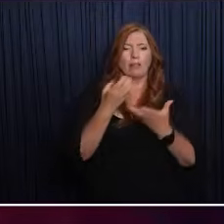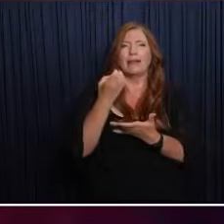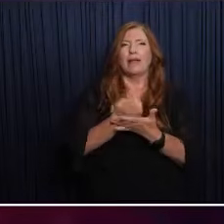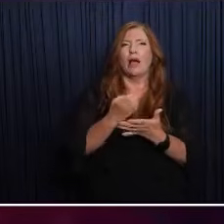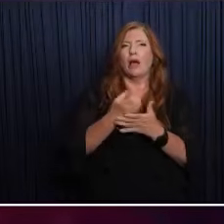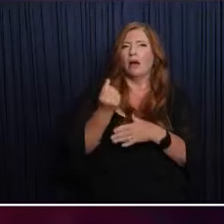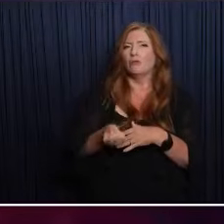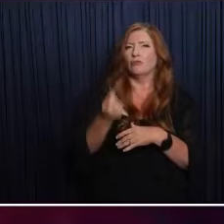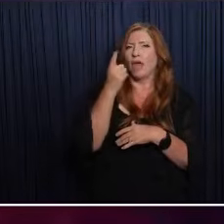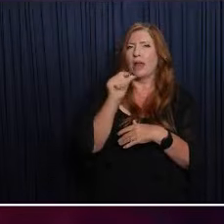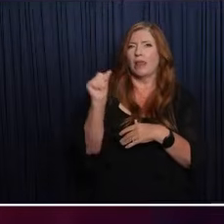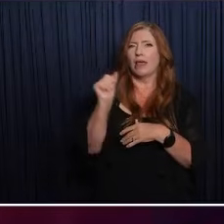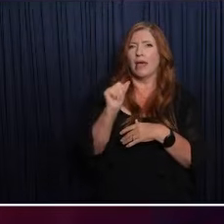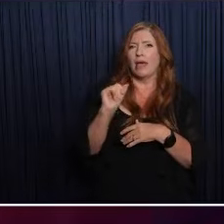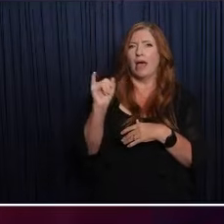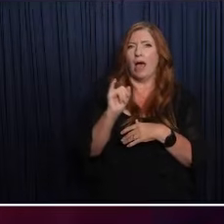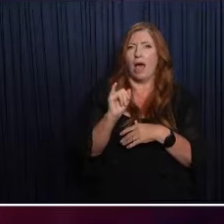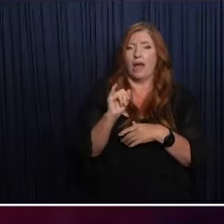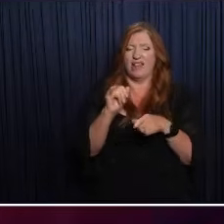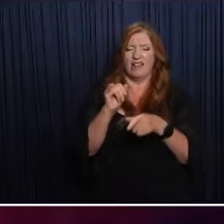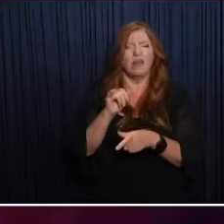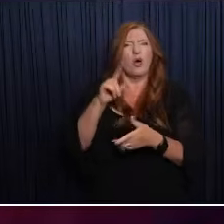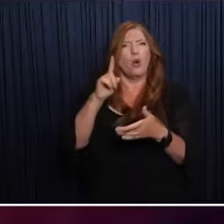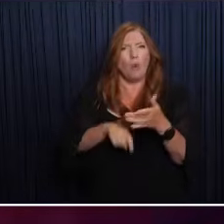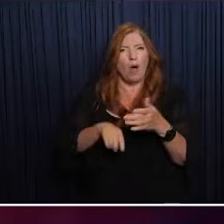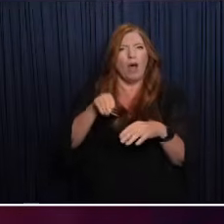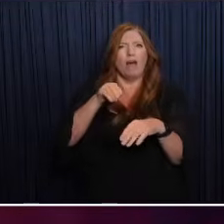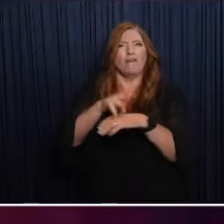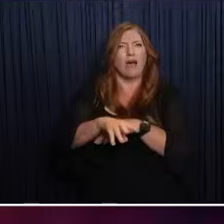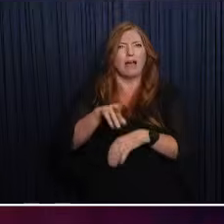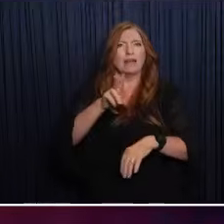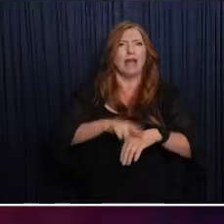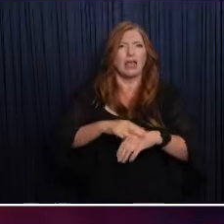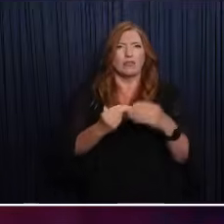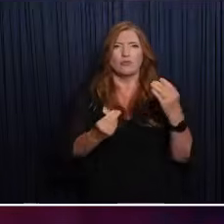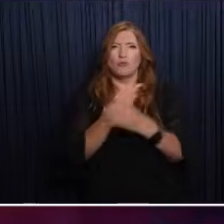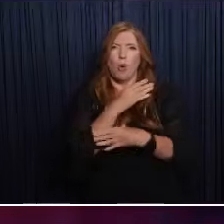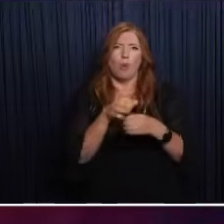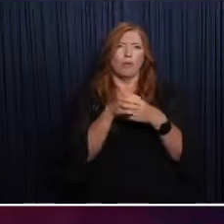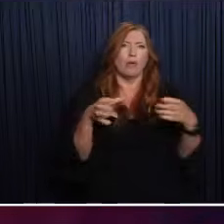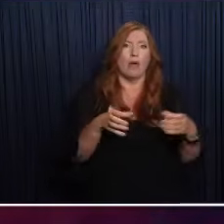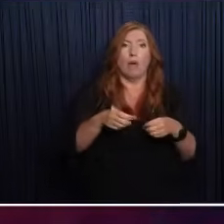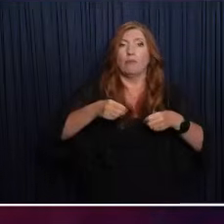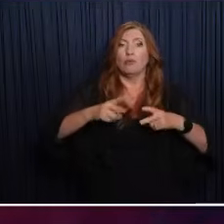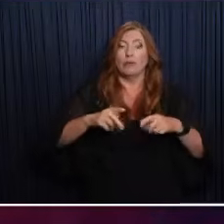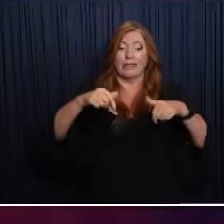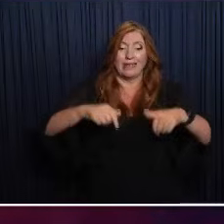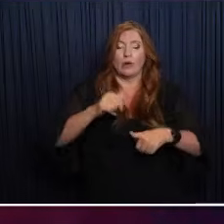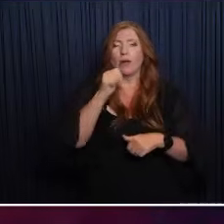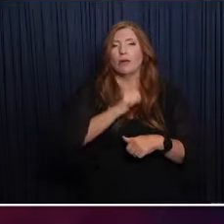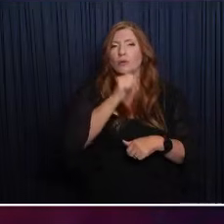STAGE WHO HAS THE EXPERIENCE ON THE GLOBAL ECONOMY UNDERSTANDING ARTIFICIAL INTELLIGENCE AND THE